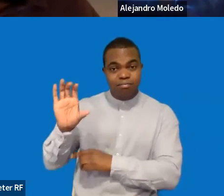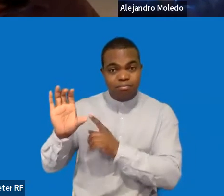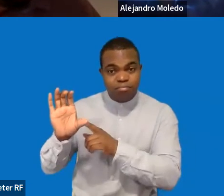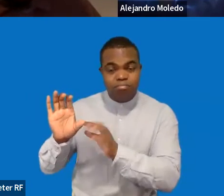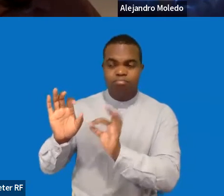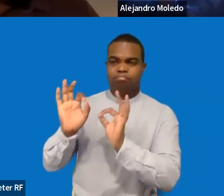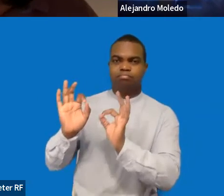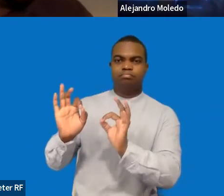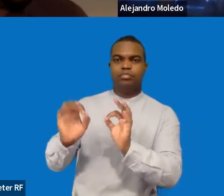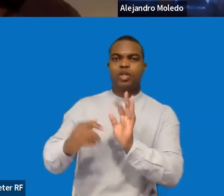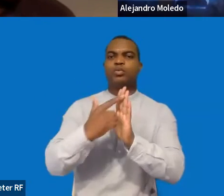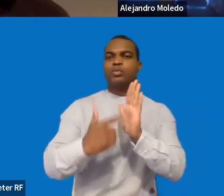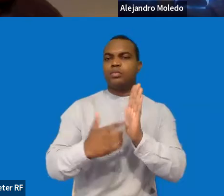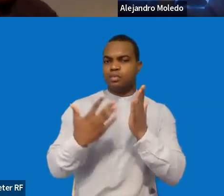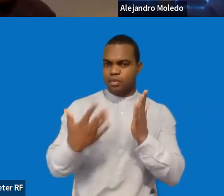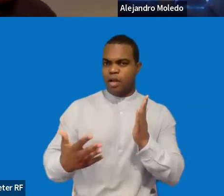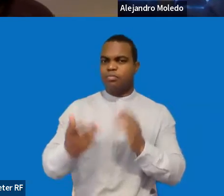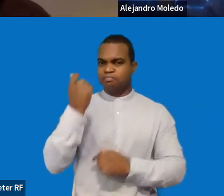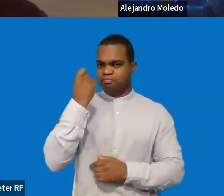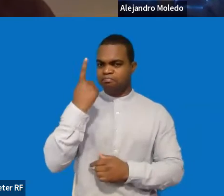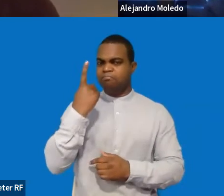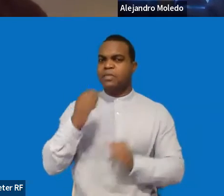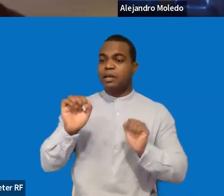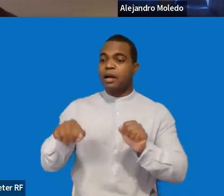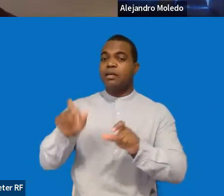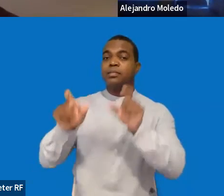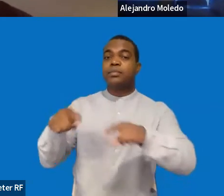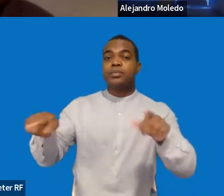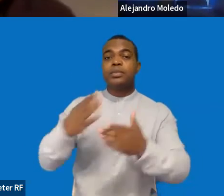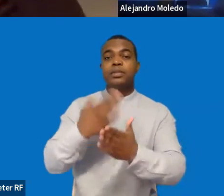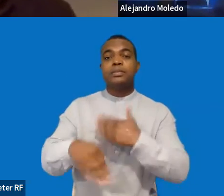Additionally, the card, as it is explained in the proposal,